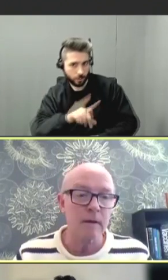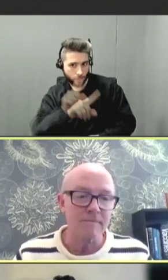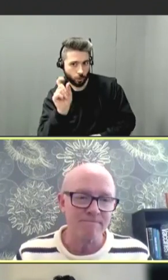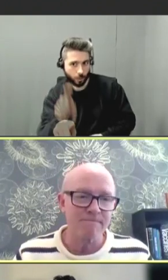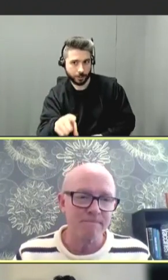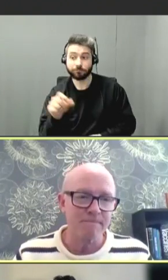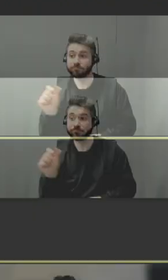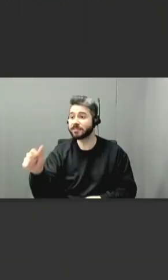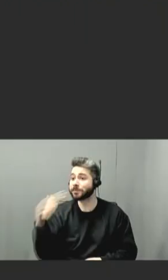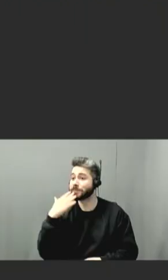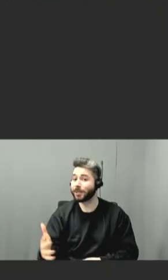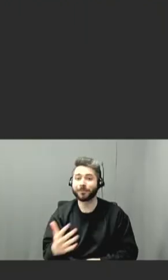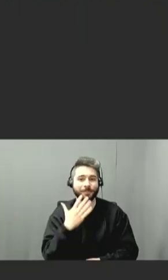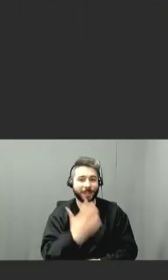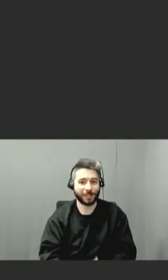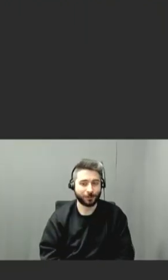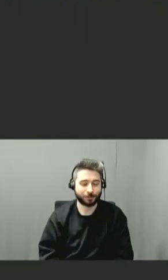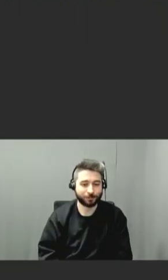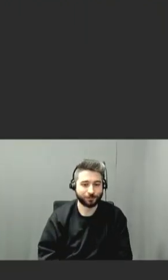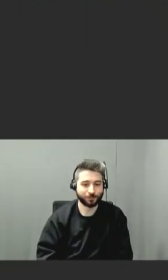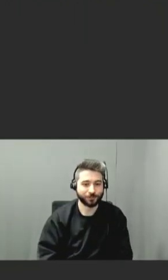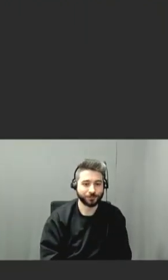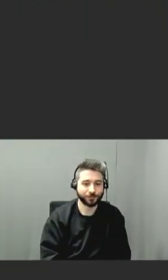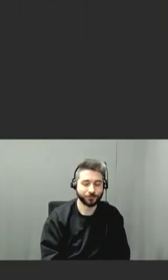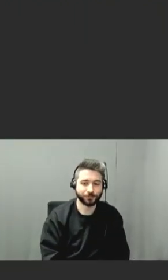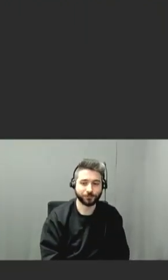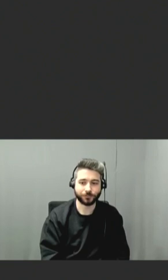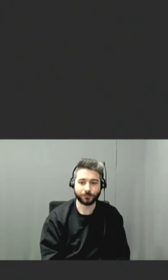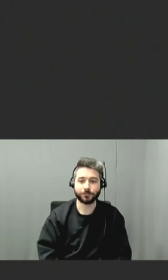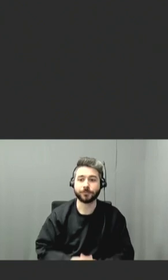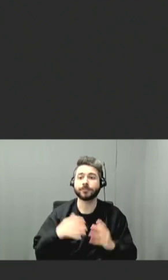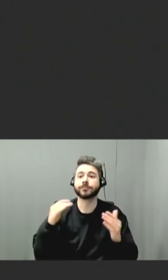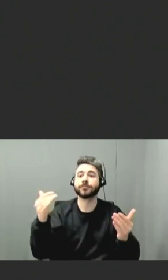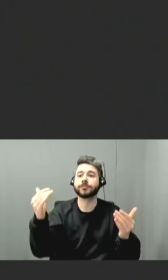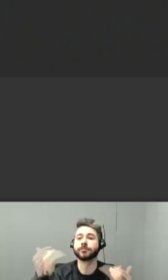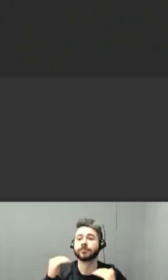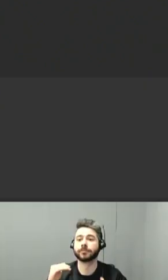Robert Hopkins: Next question is from Jewel Mullen.